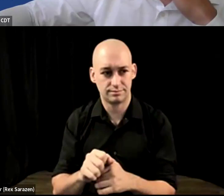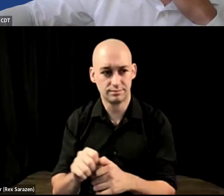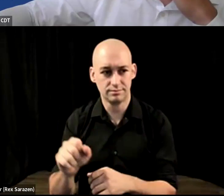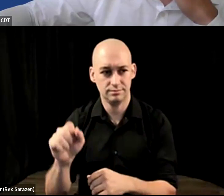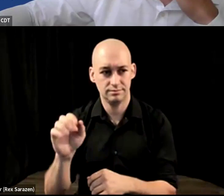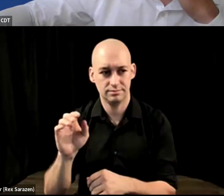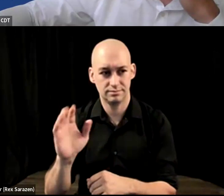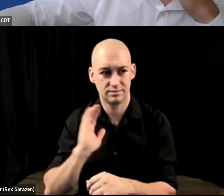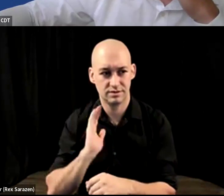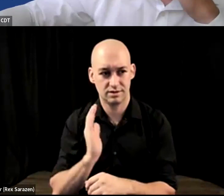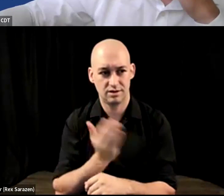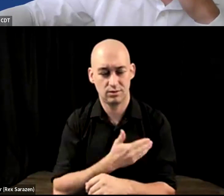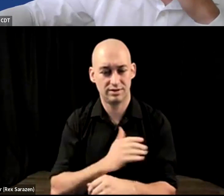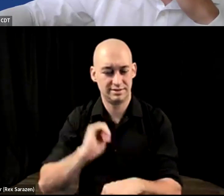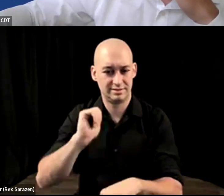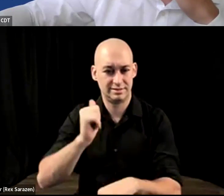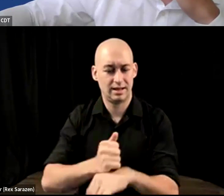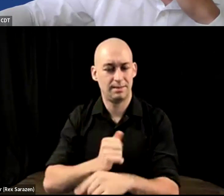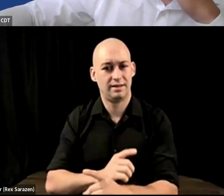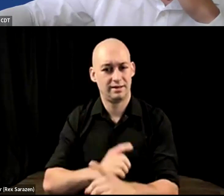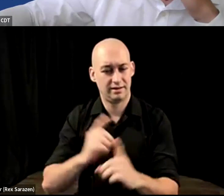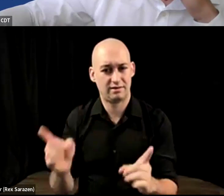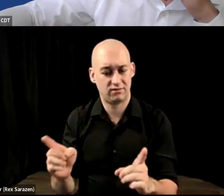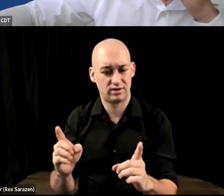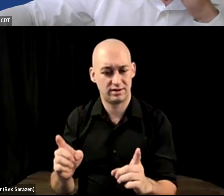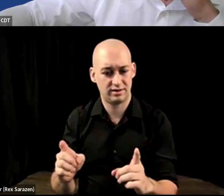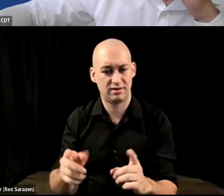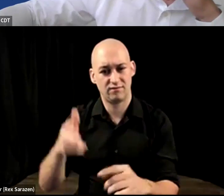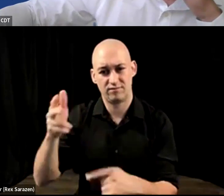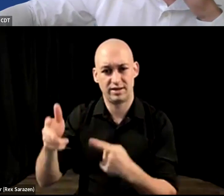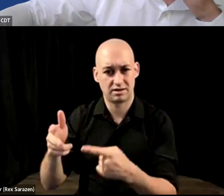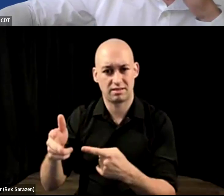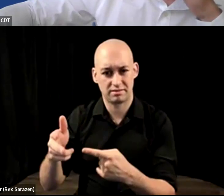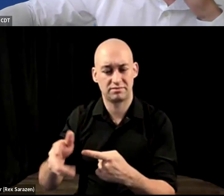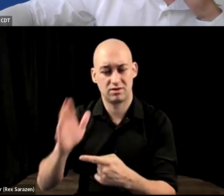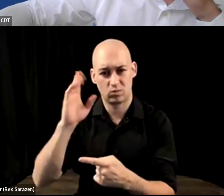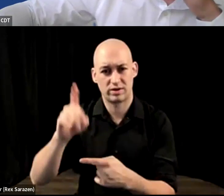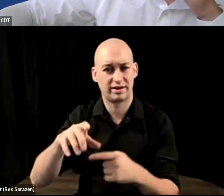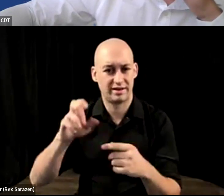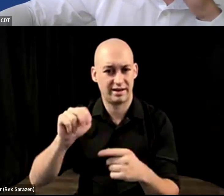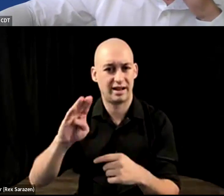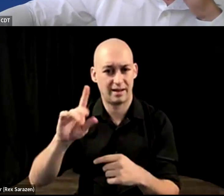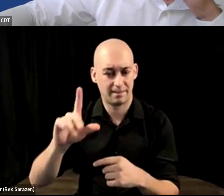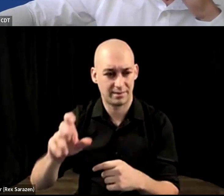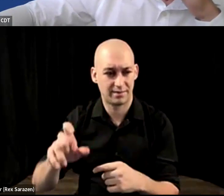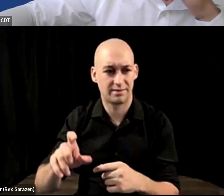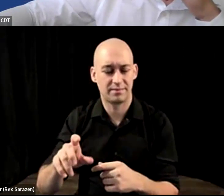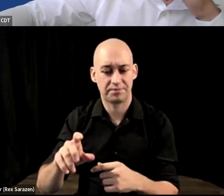set up different a vehicle that would enable a larger pull of applicants still apply for those.